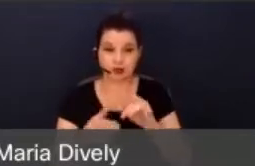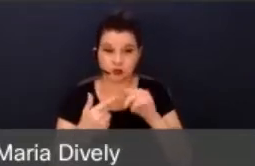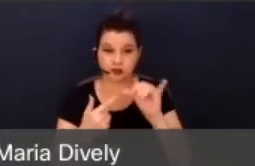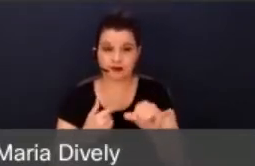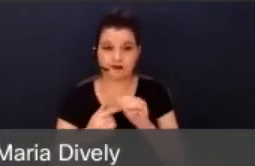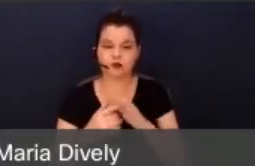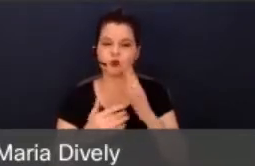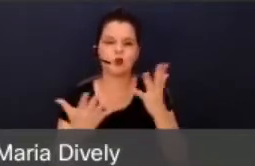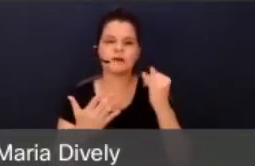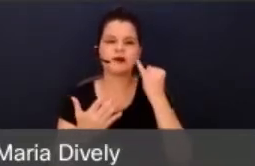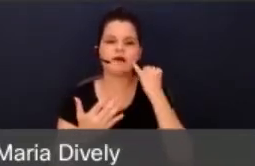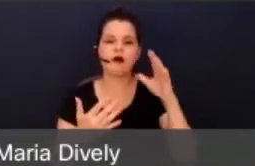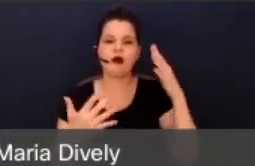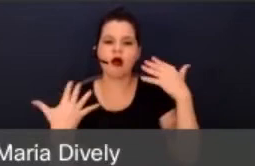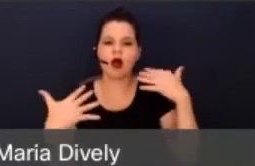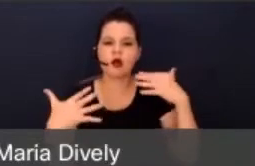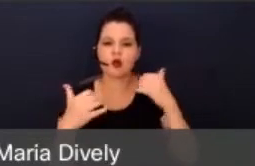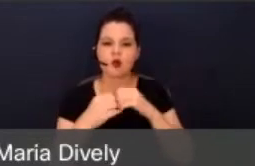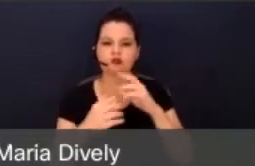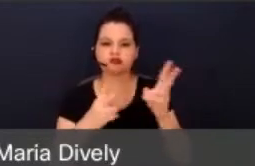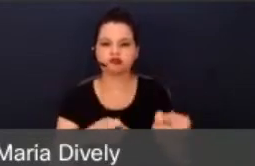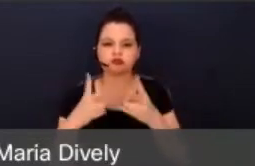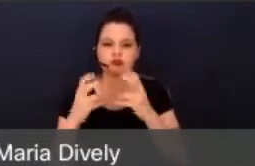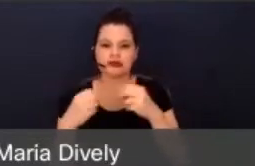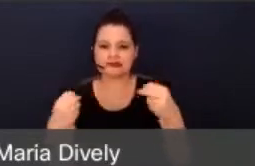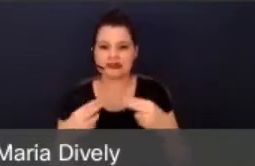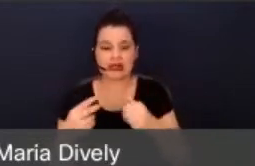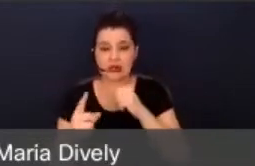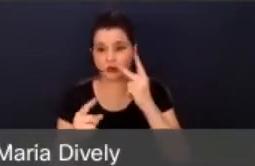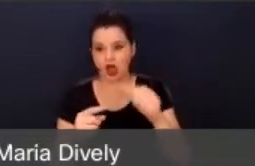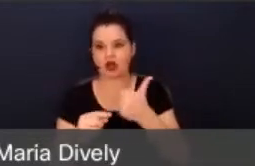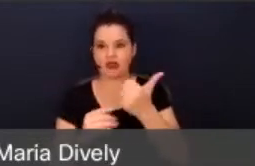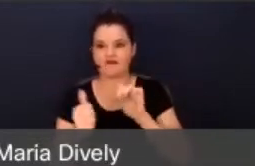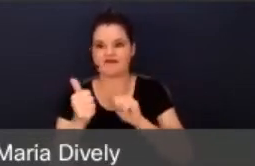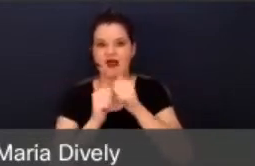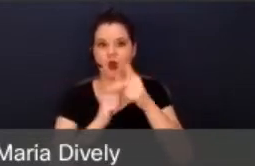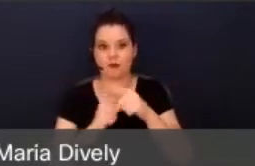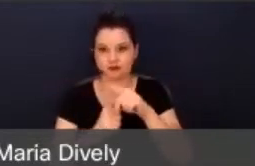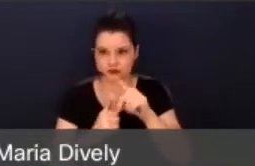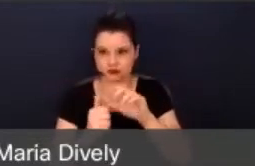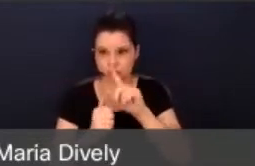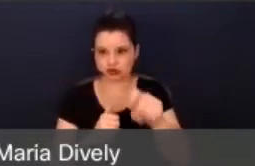uh, what about if there's audio embedded in your slide? I didn't read the whole- there was another follow up part to the question.